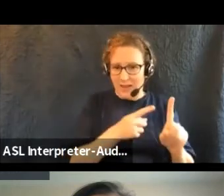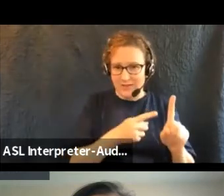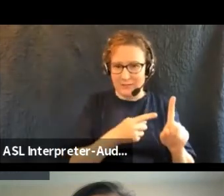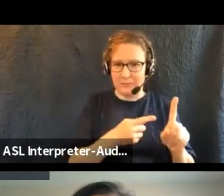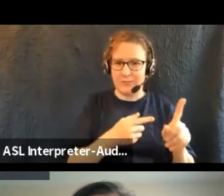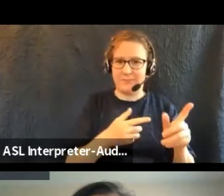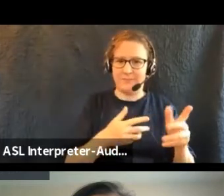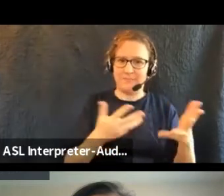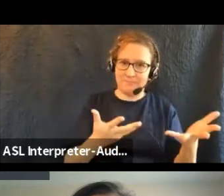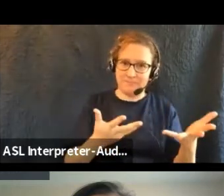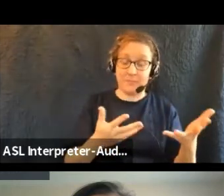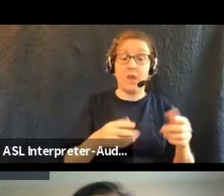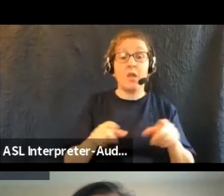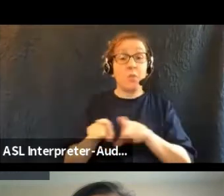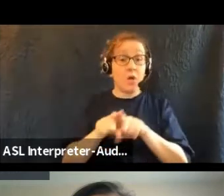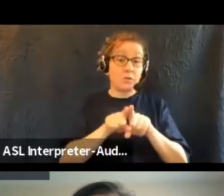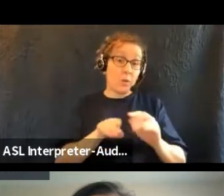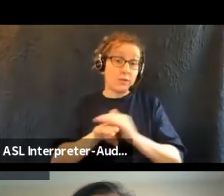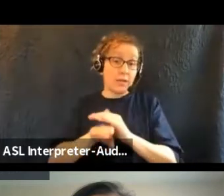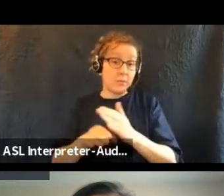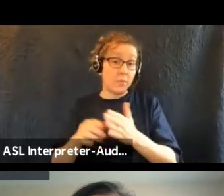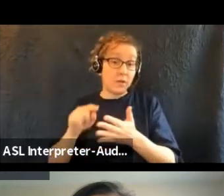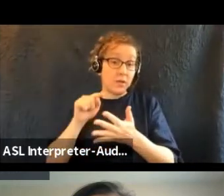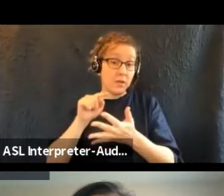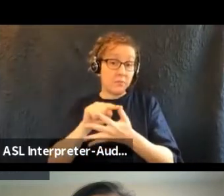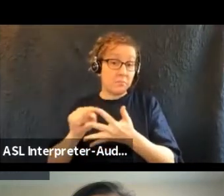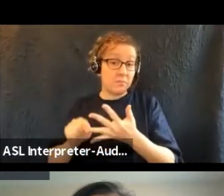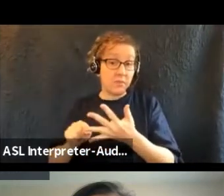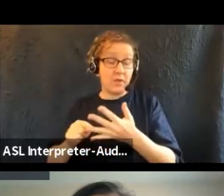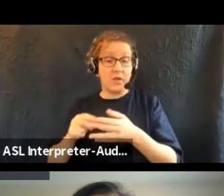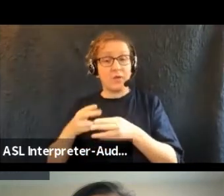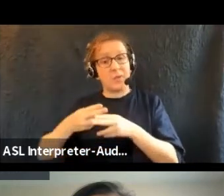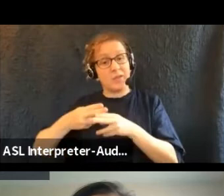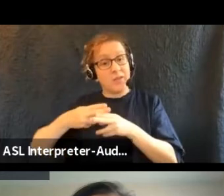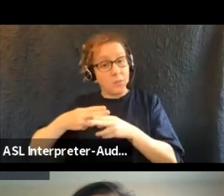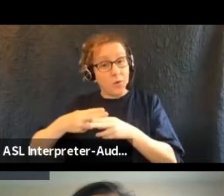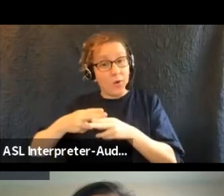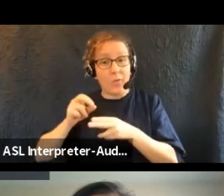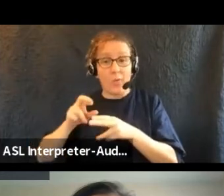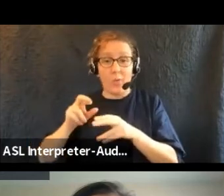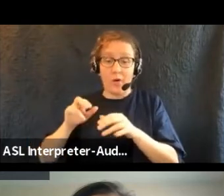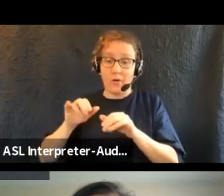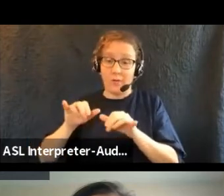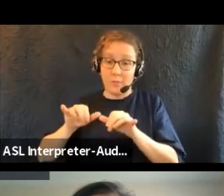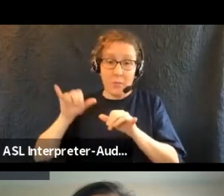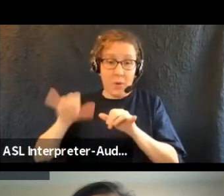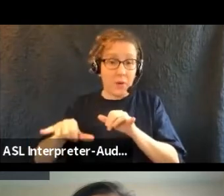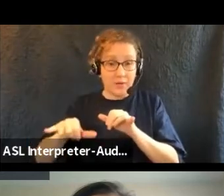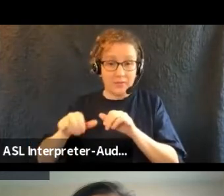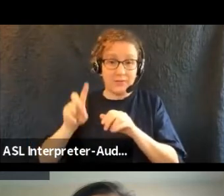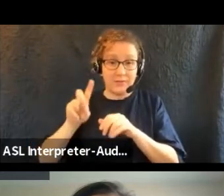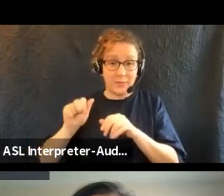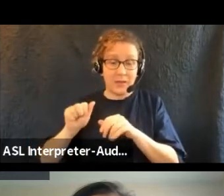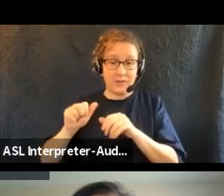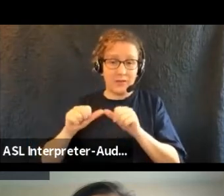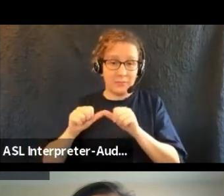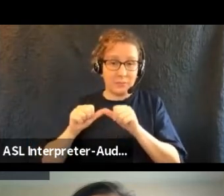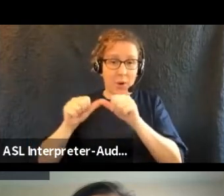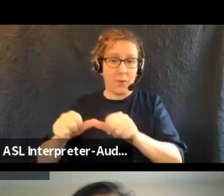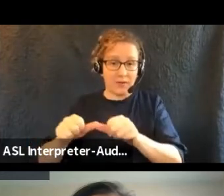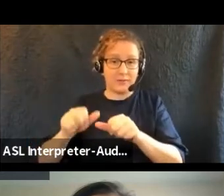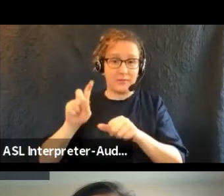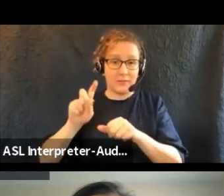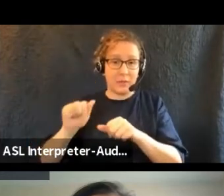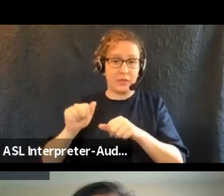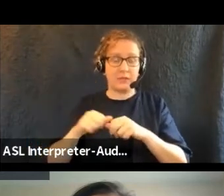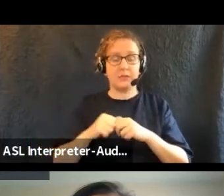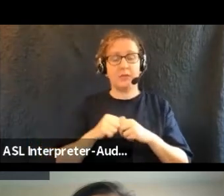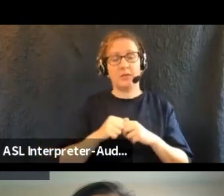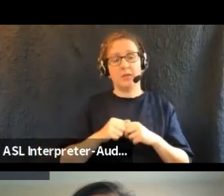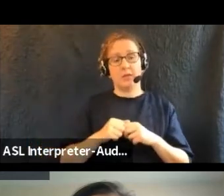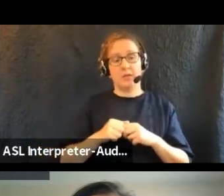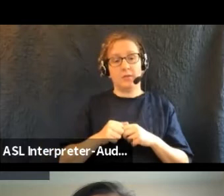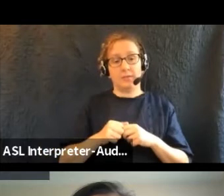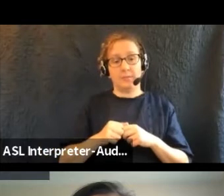accessibility pieces that are either temporary or permanent disabilities, so yeah.